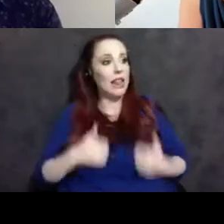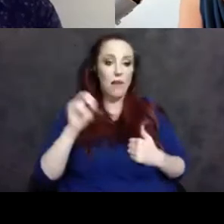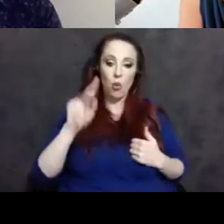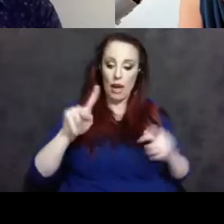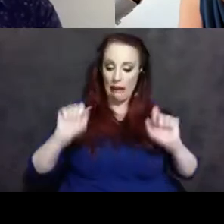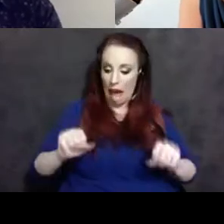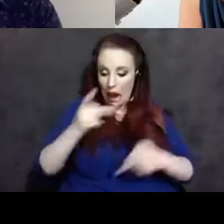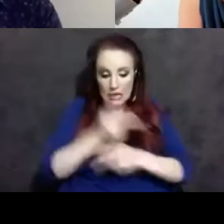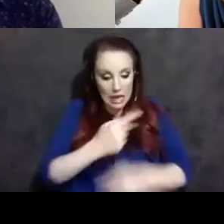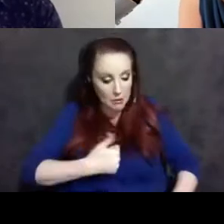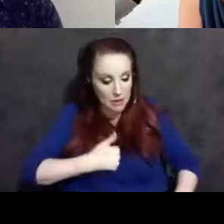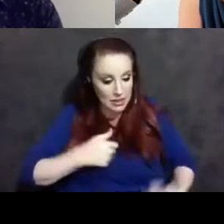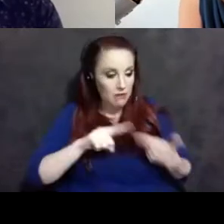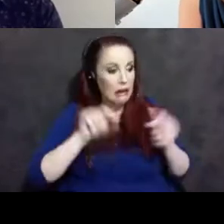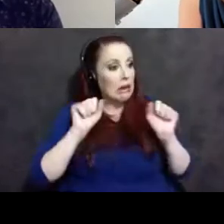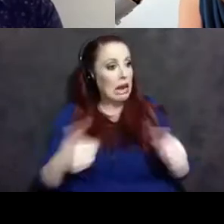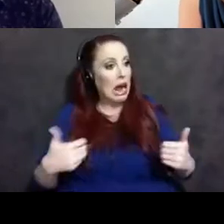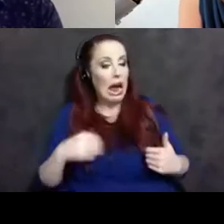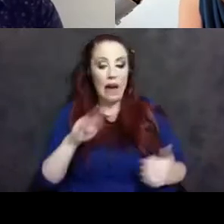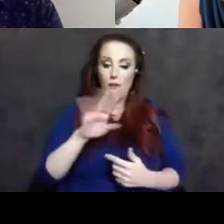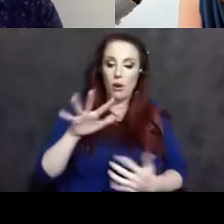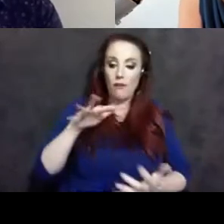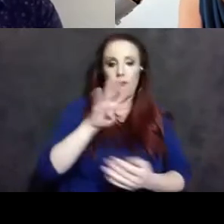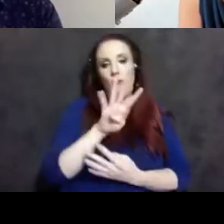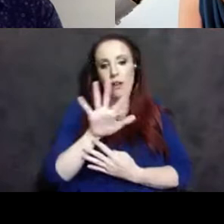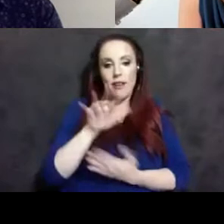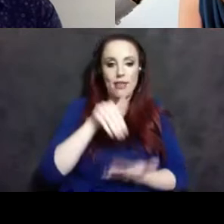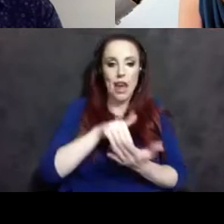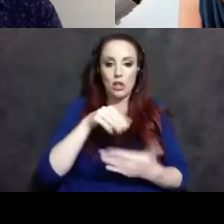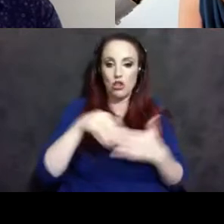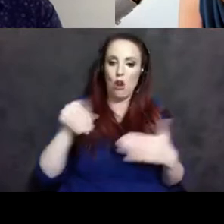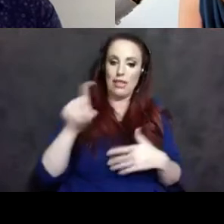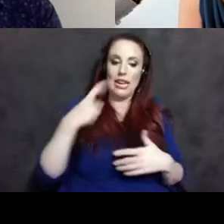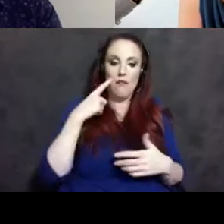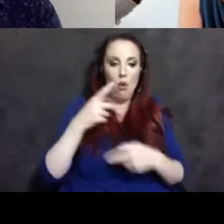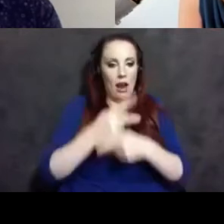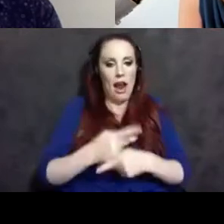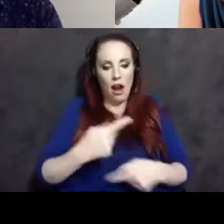Can I have the $45,000 I need for my care? So it's like, we have to really reapproach this.